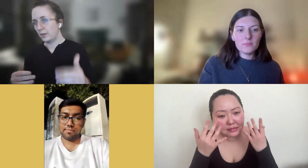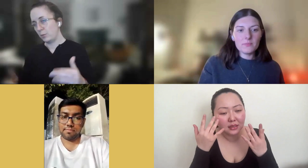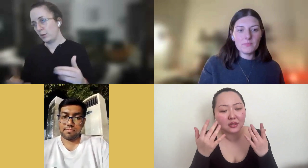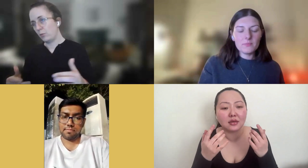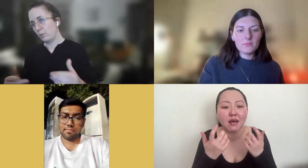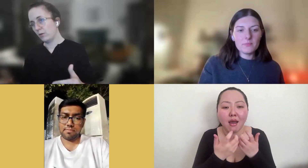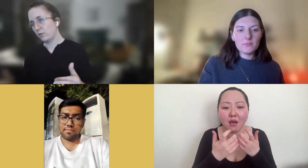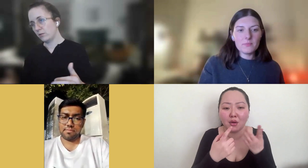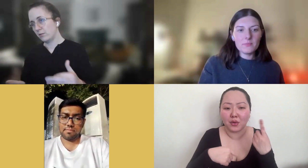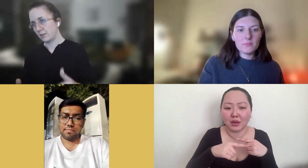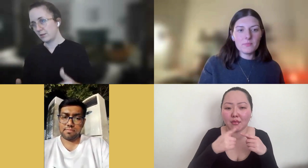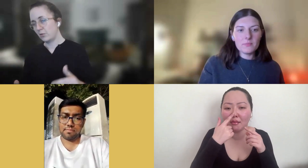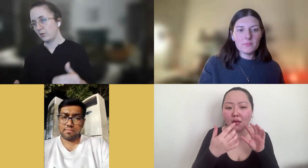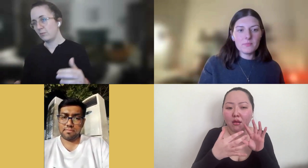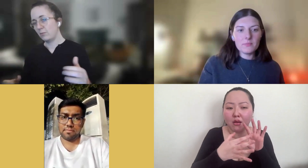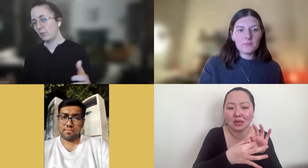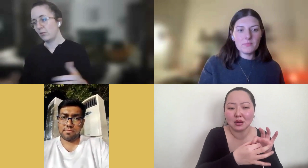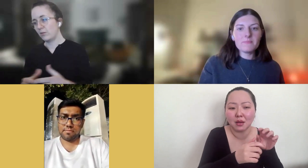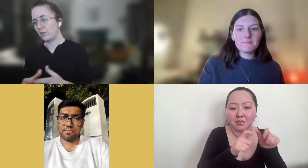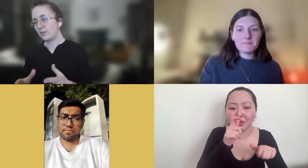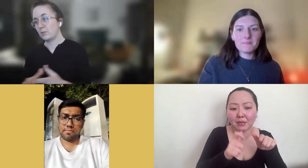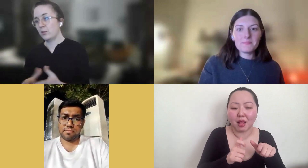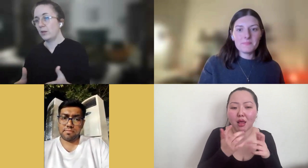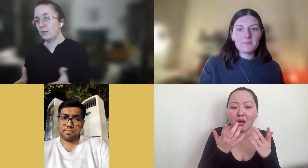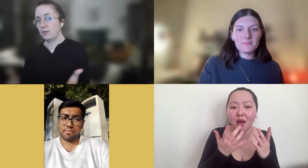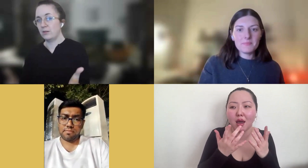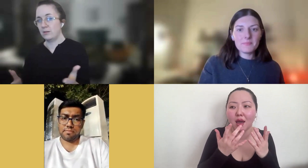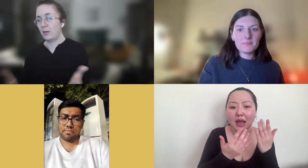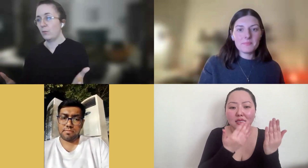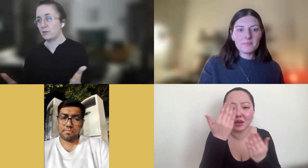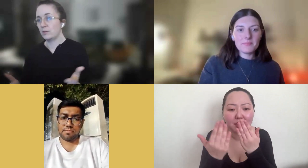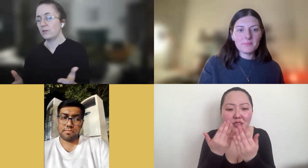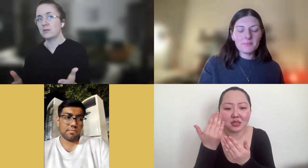connect to people beyond the exhibition but also the fact that we live in networks. There